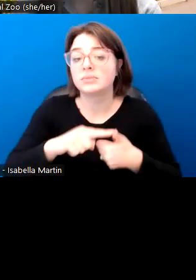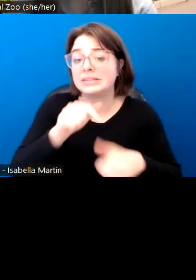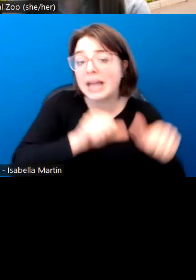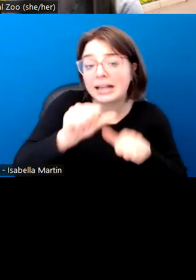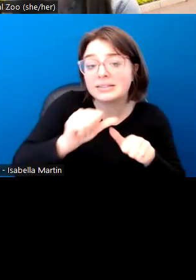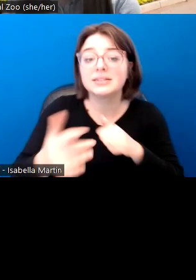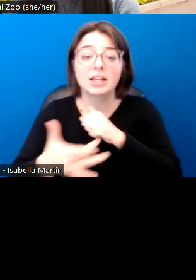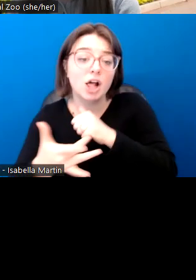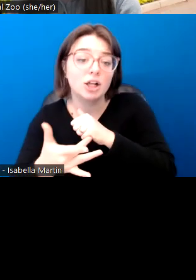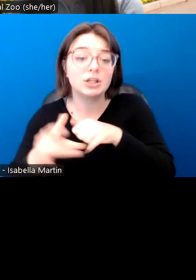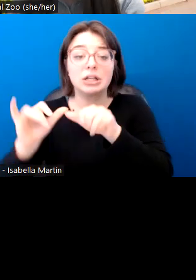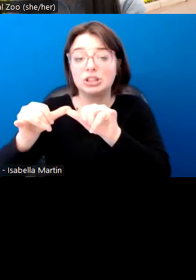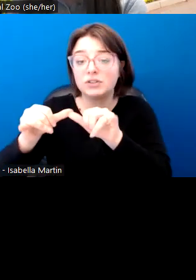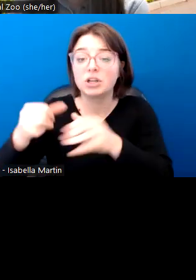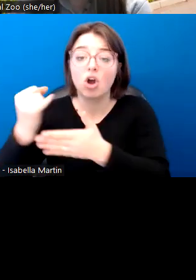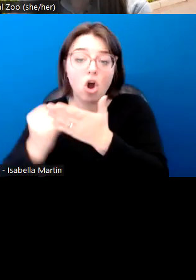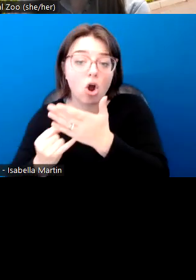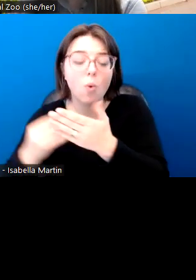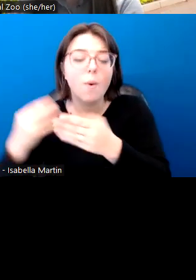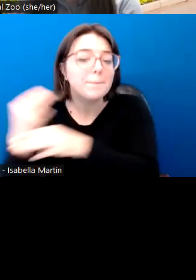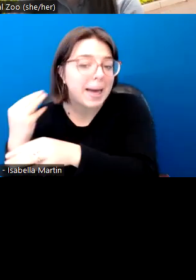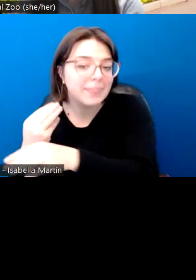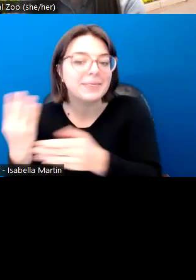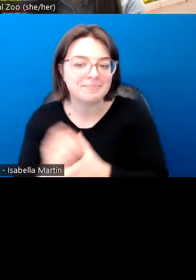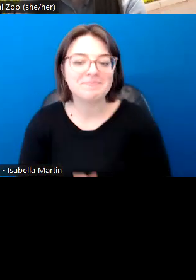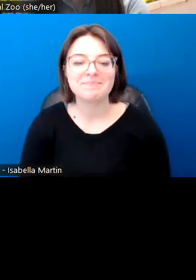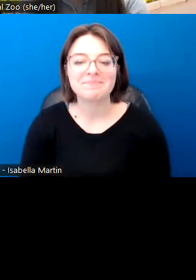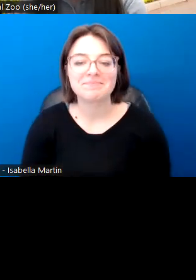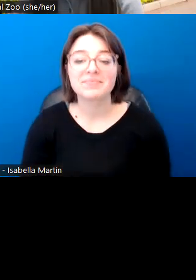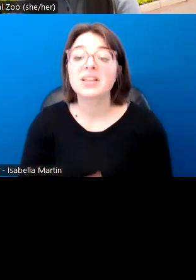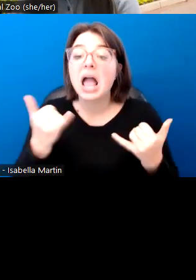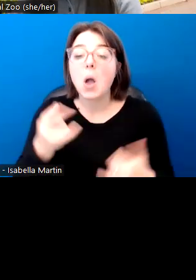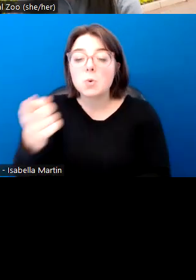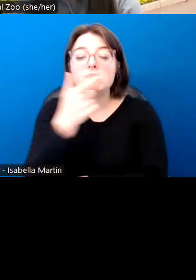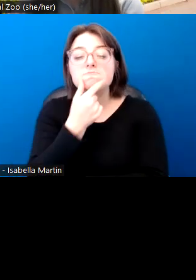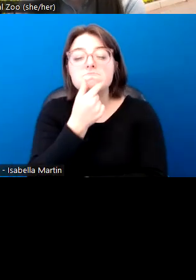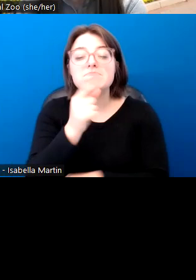time to answer that poll I'm going to go over the format of today's program. This webinar is live